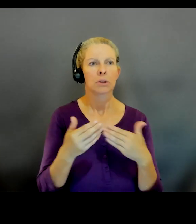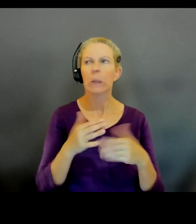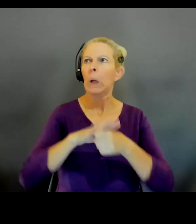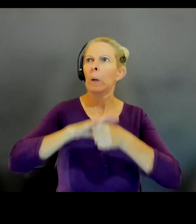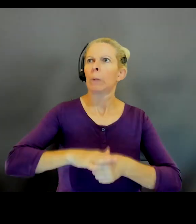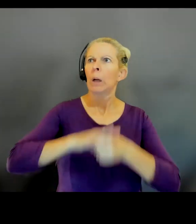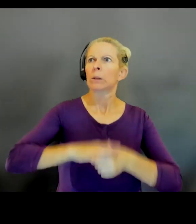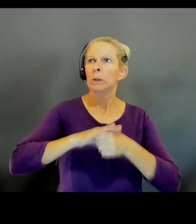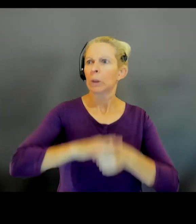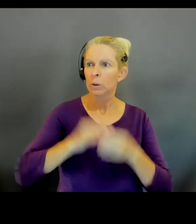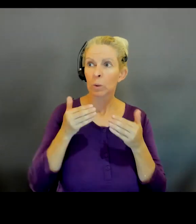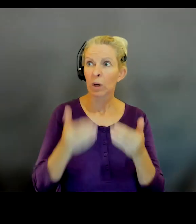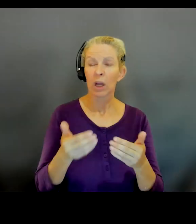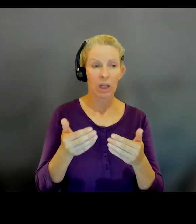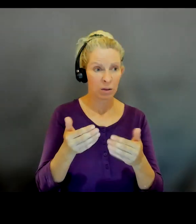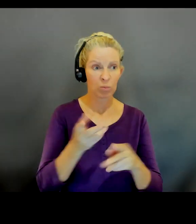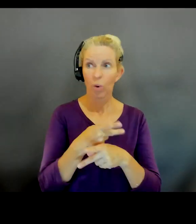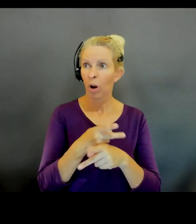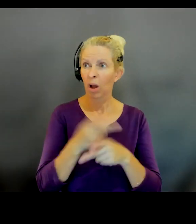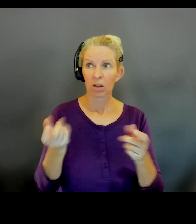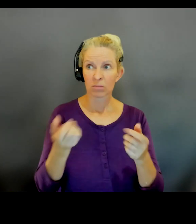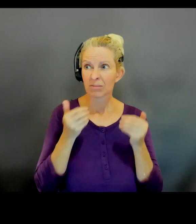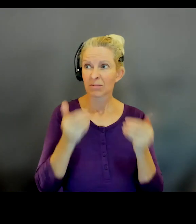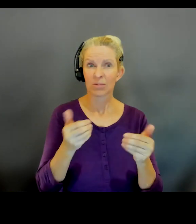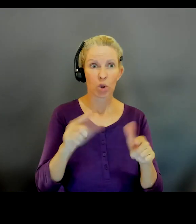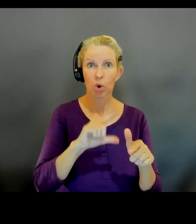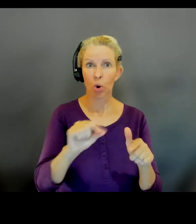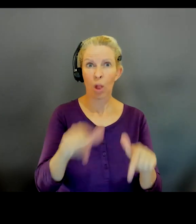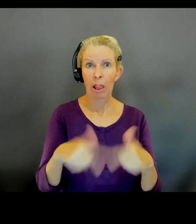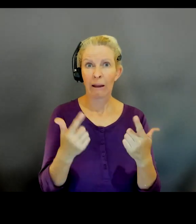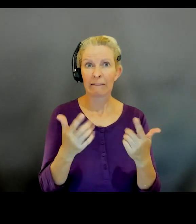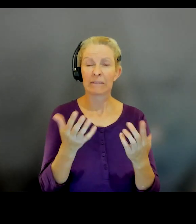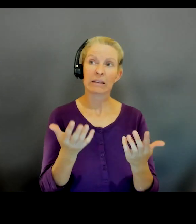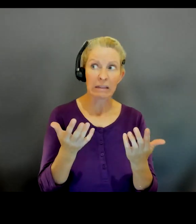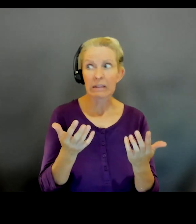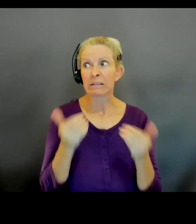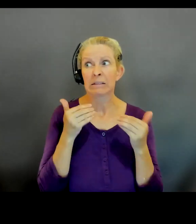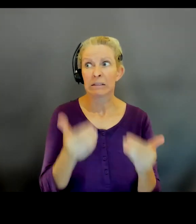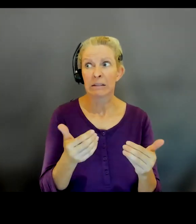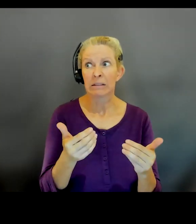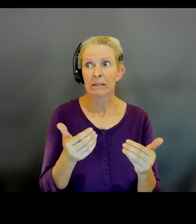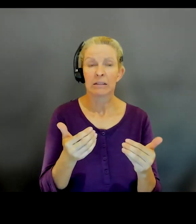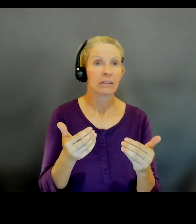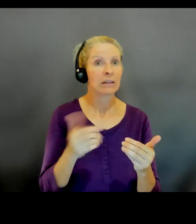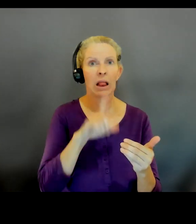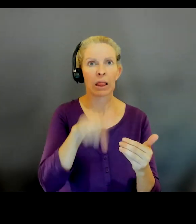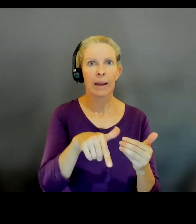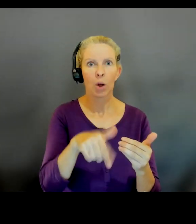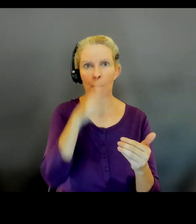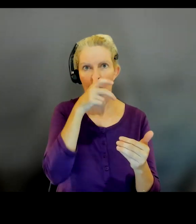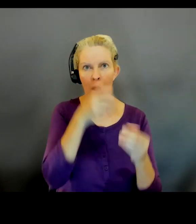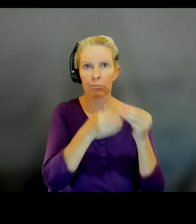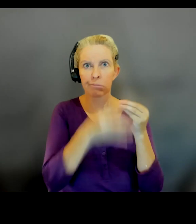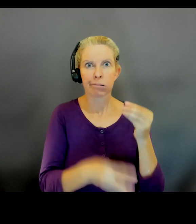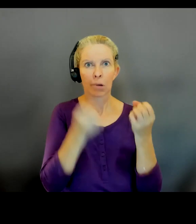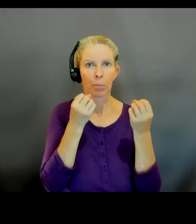show people that if we had fixed it earlier, then we wouldn't have spent much time or money to fix